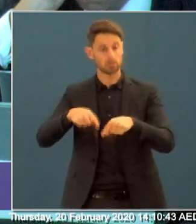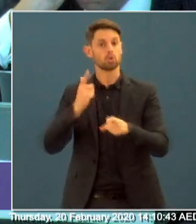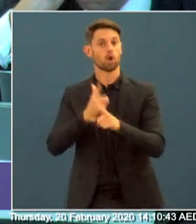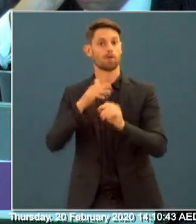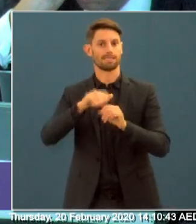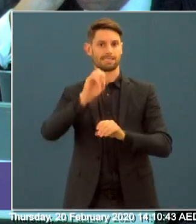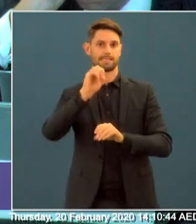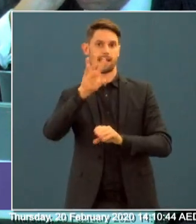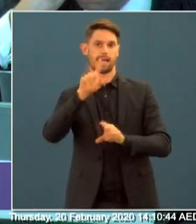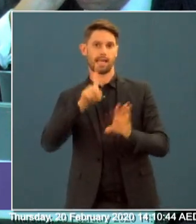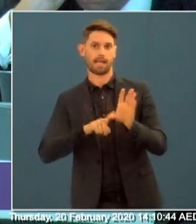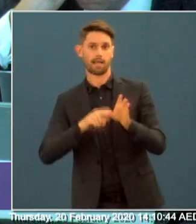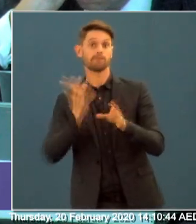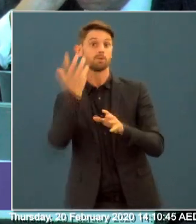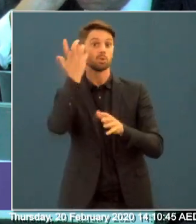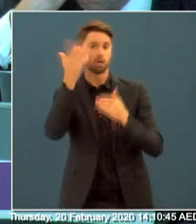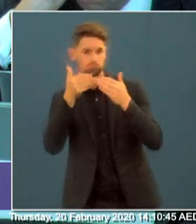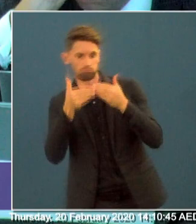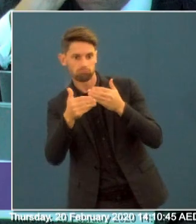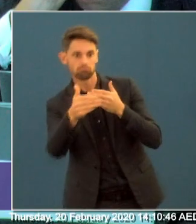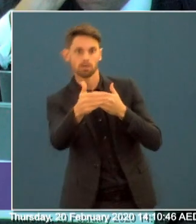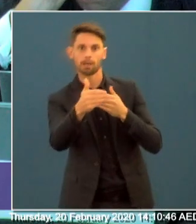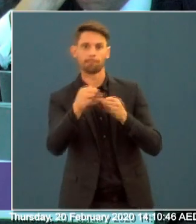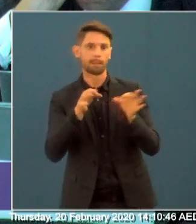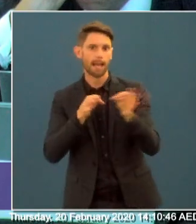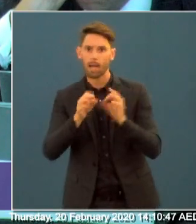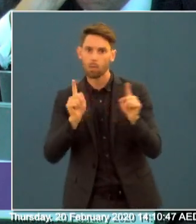And would it be fair to say — and I'm doing this at a very high level —